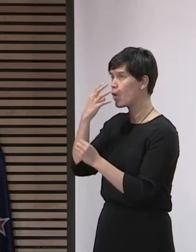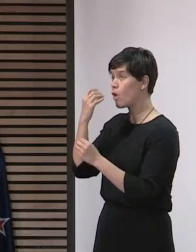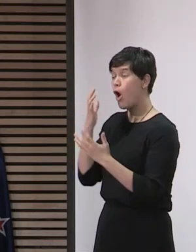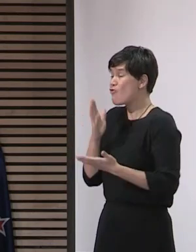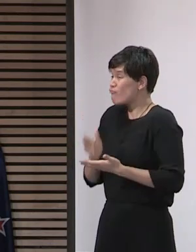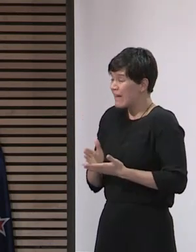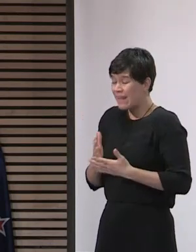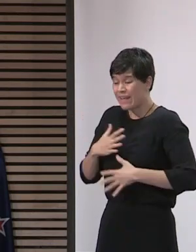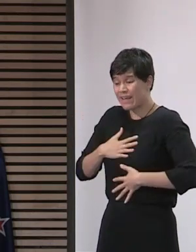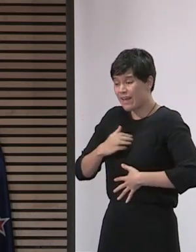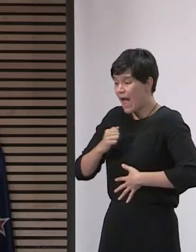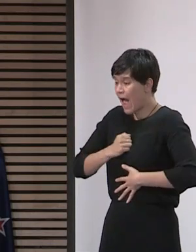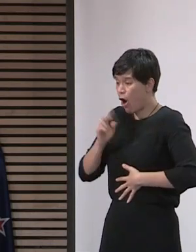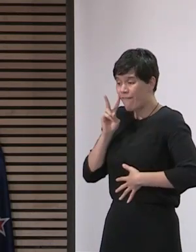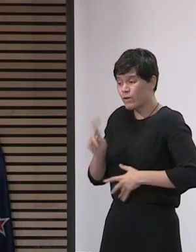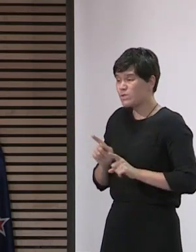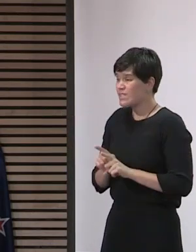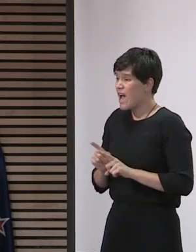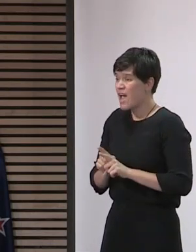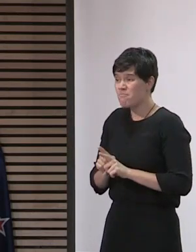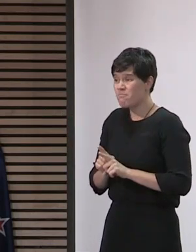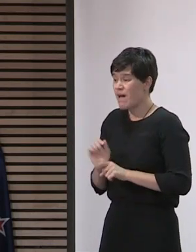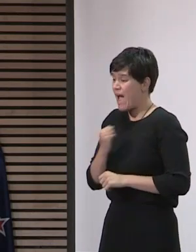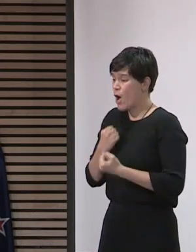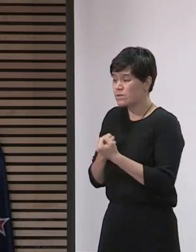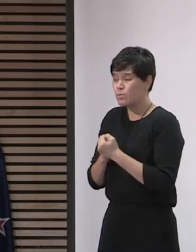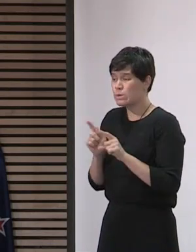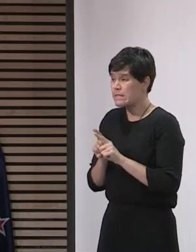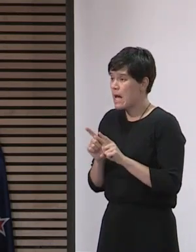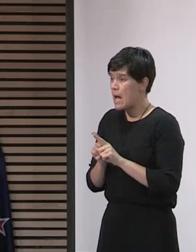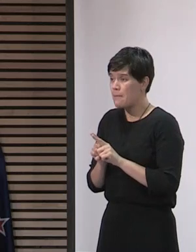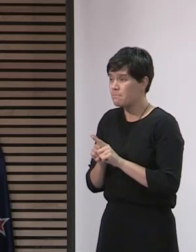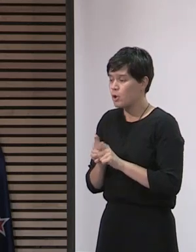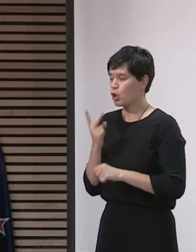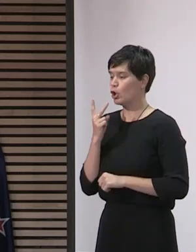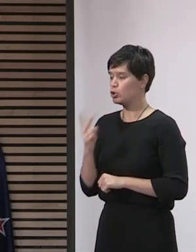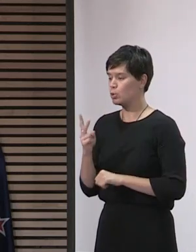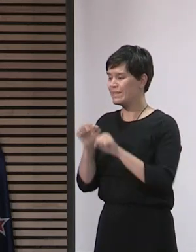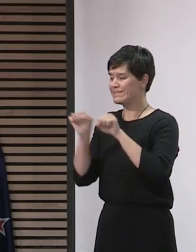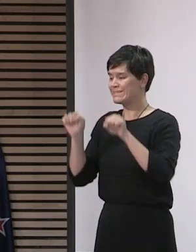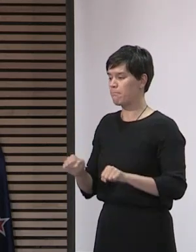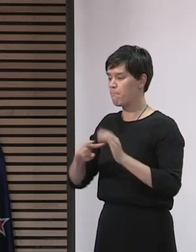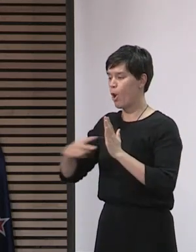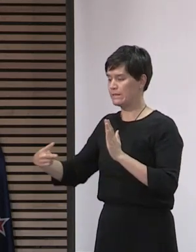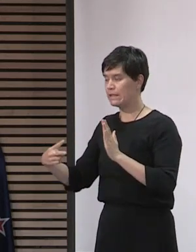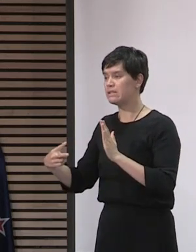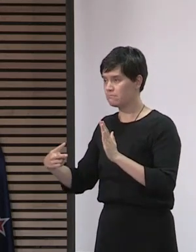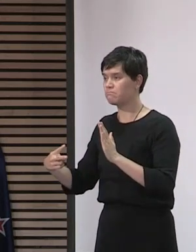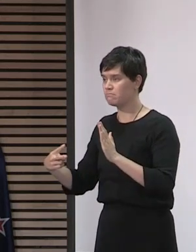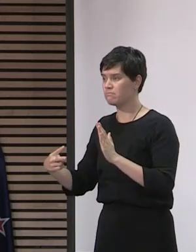from within Hong Kong. So that doesn't undermine our position, which is in support